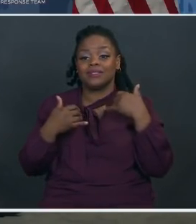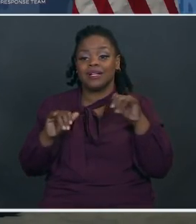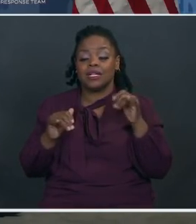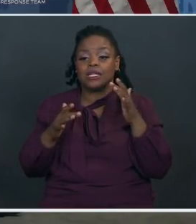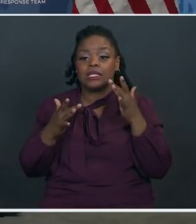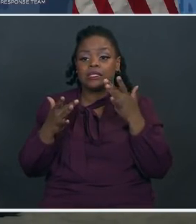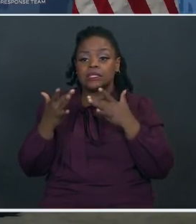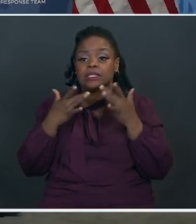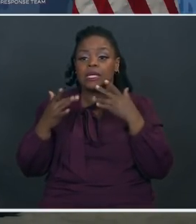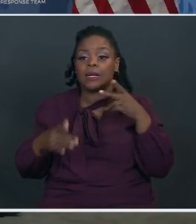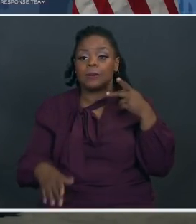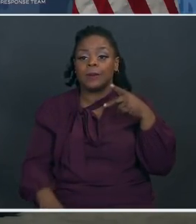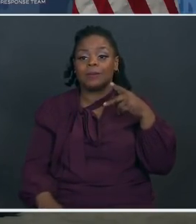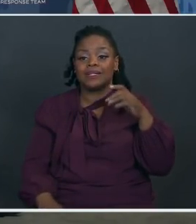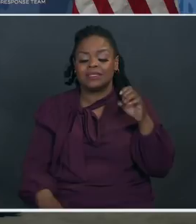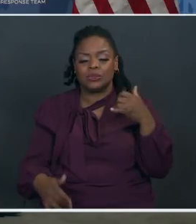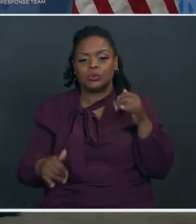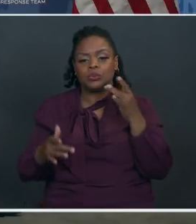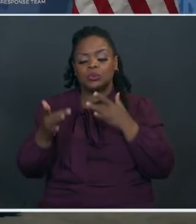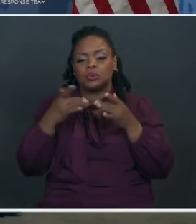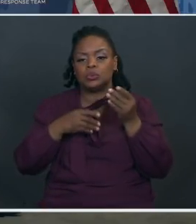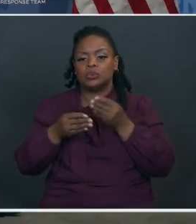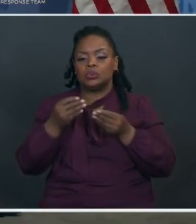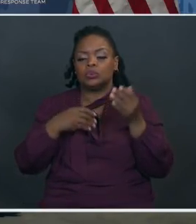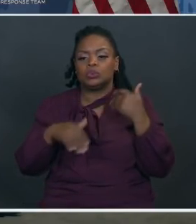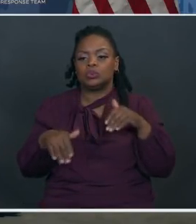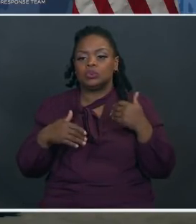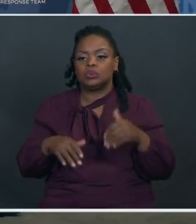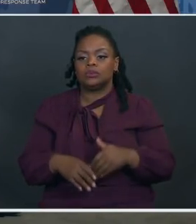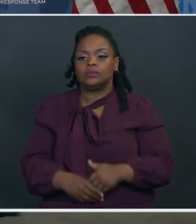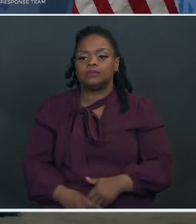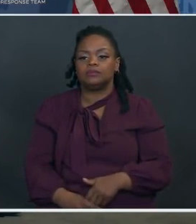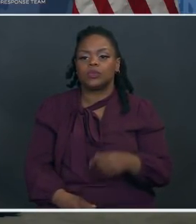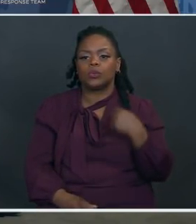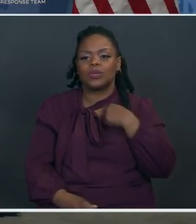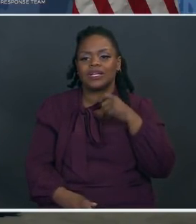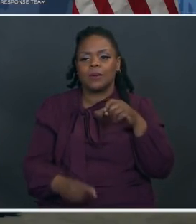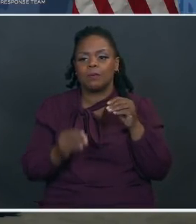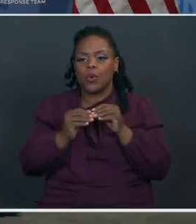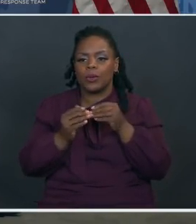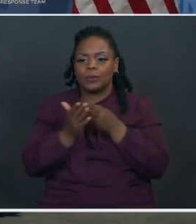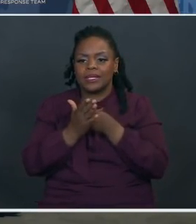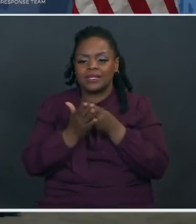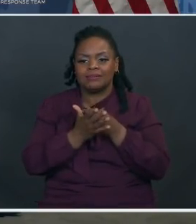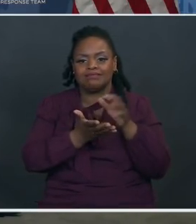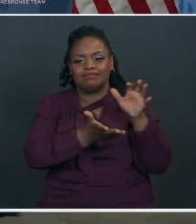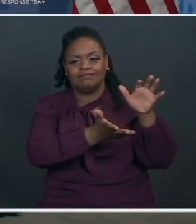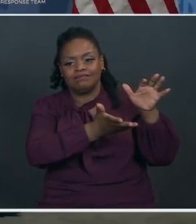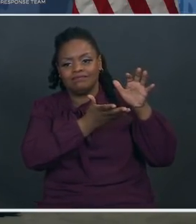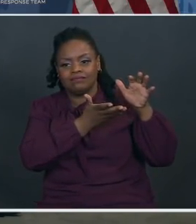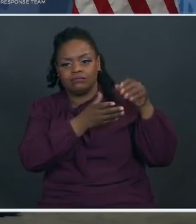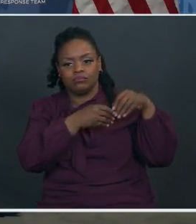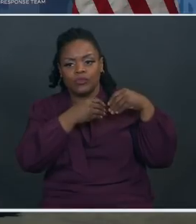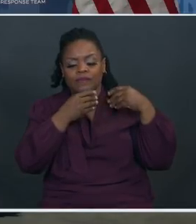and other critical materials. We need emergency funds in order to make sure that we have those materials.